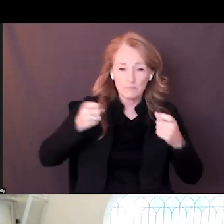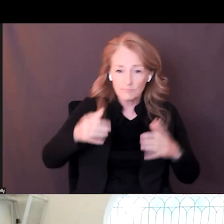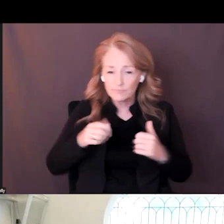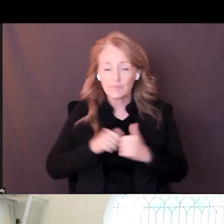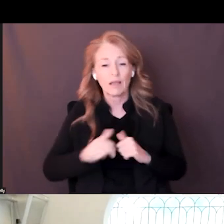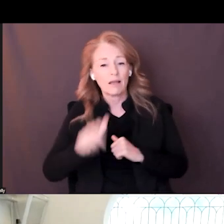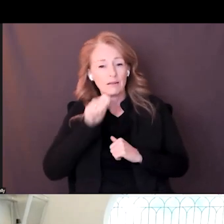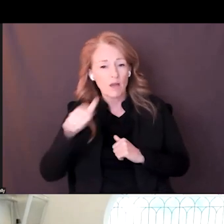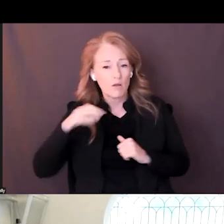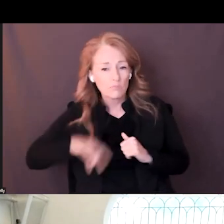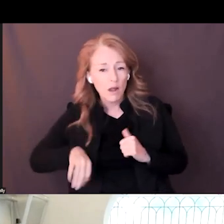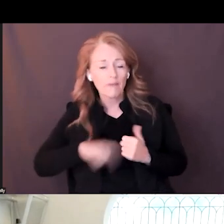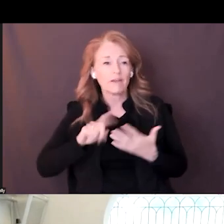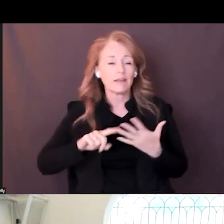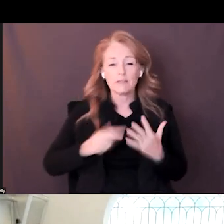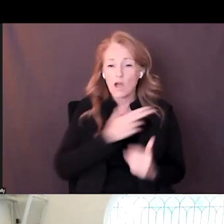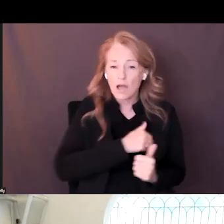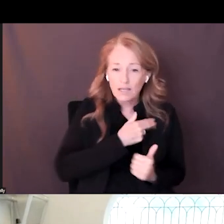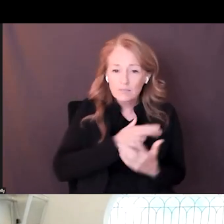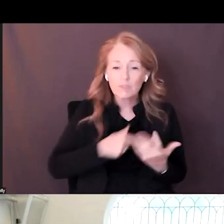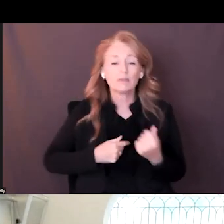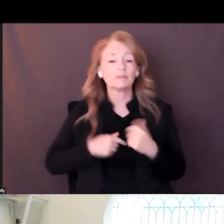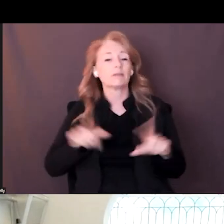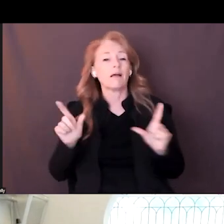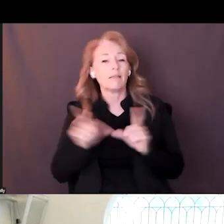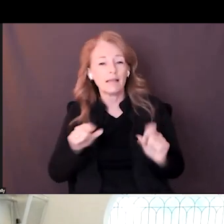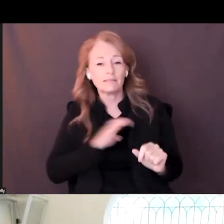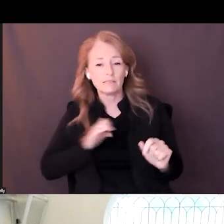LICENSING BOARDS ARE PEOPLE WE SPOEK TO FREQUENTLY.